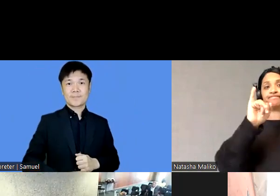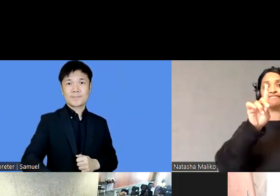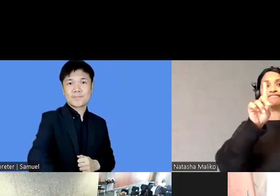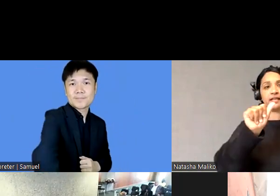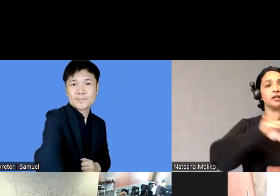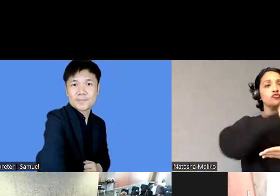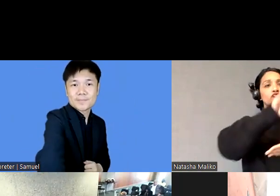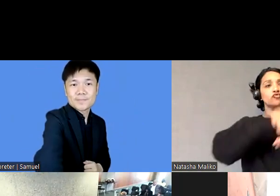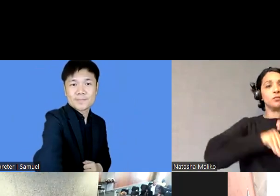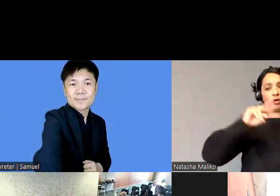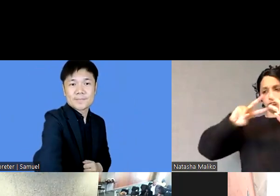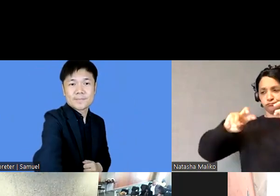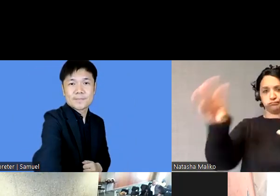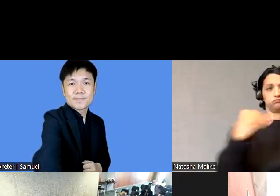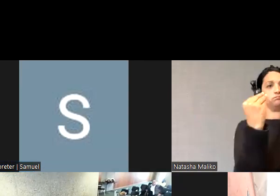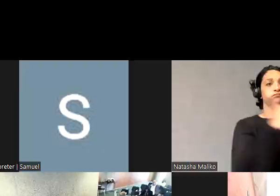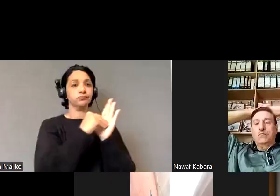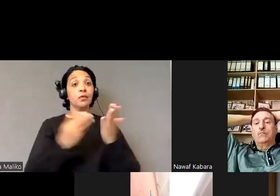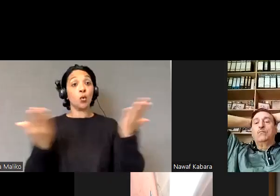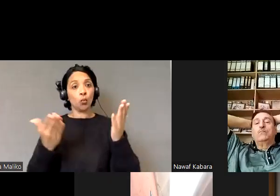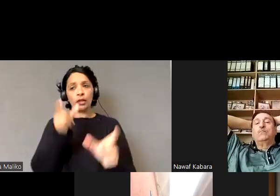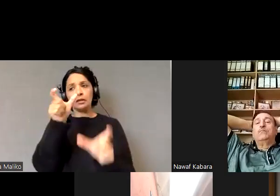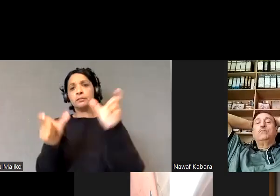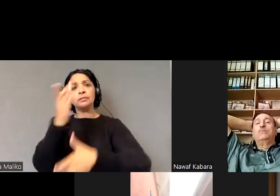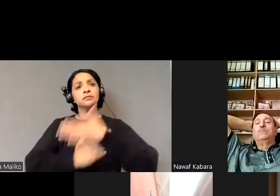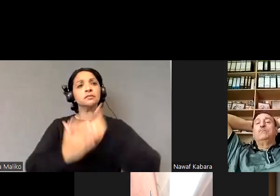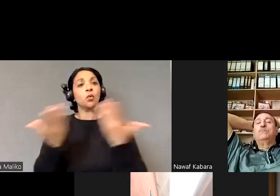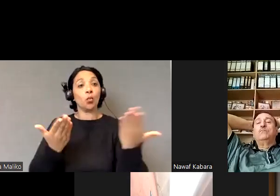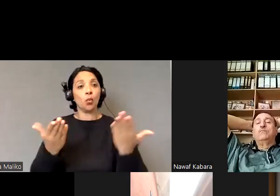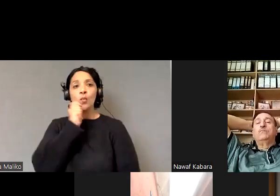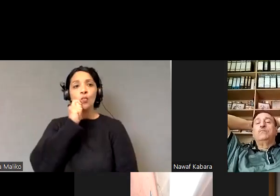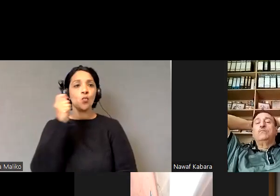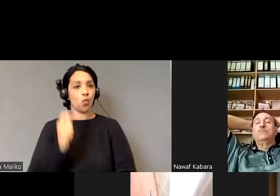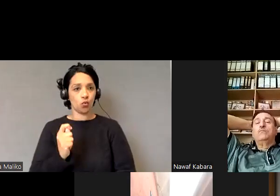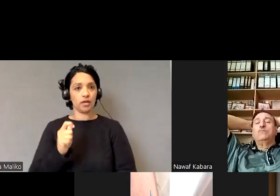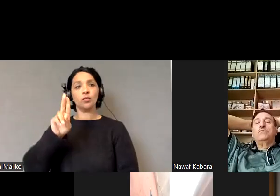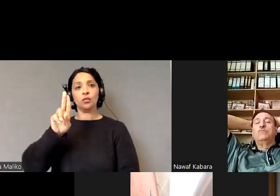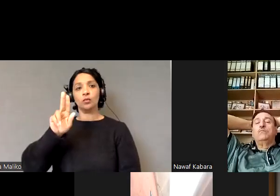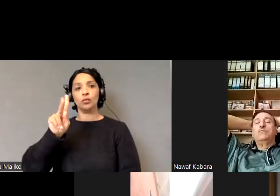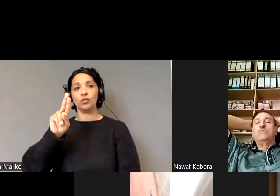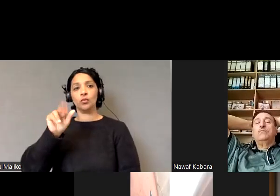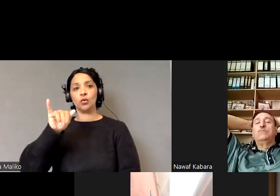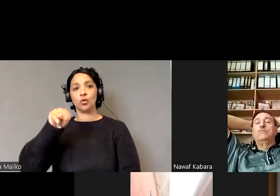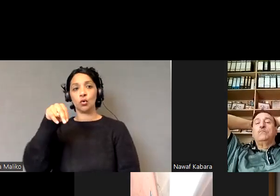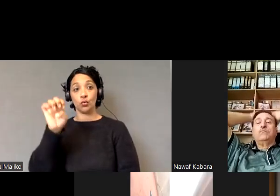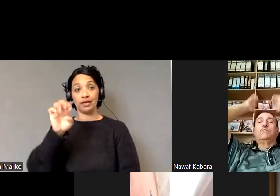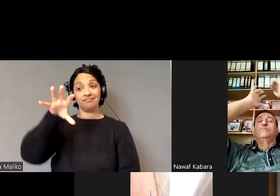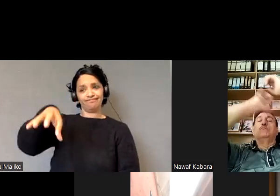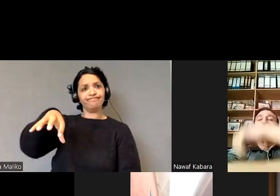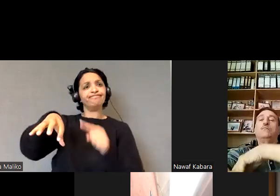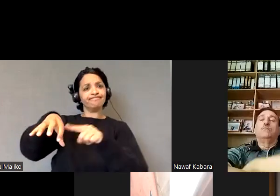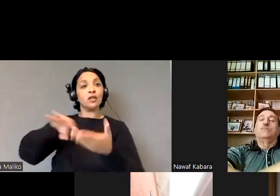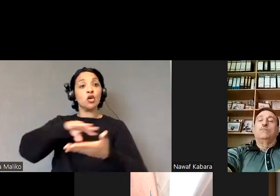persons with disabilities in Ukraine, and the report has been published just very recently,